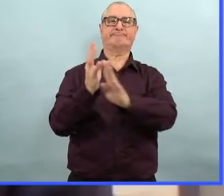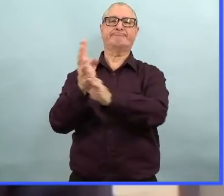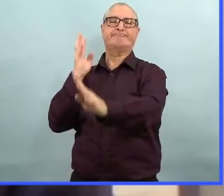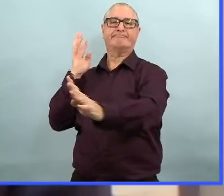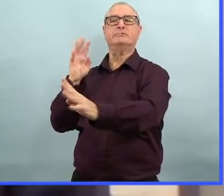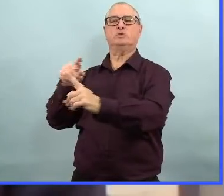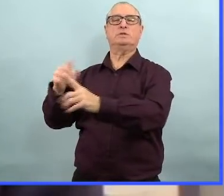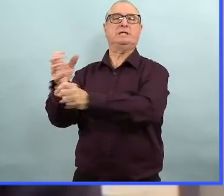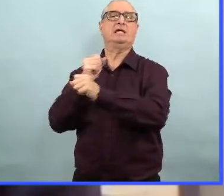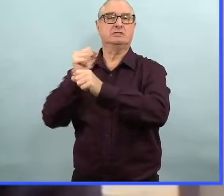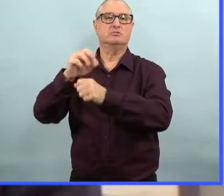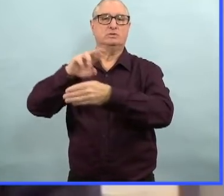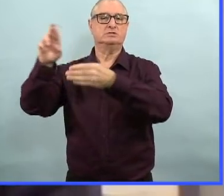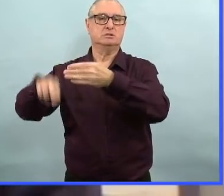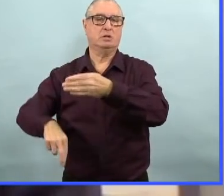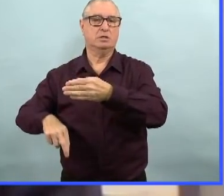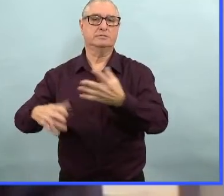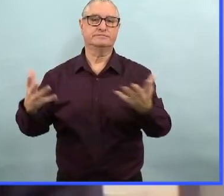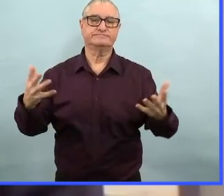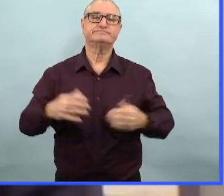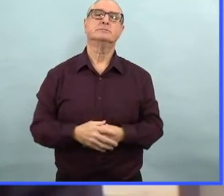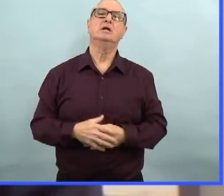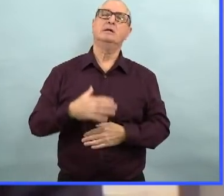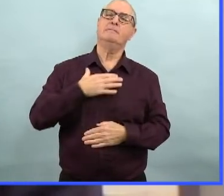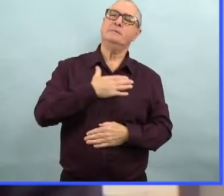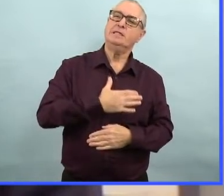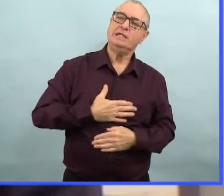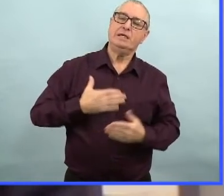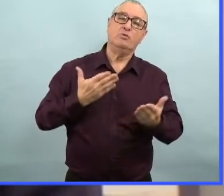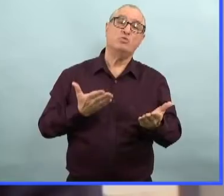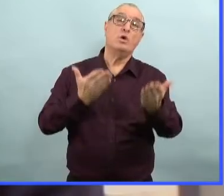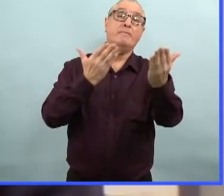mao tobins are going to need to once again reconsider their plans over this holiday season